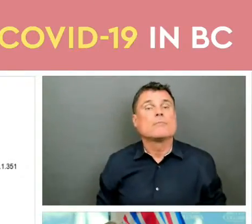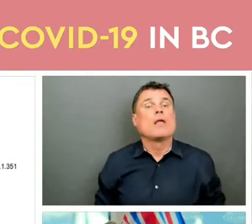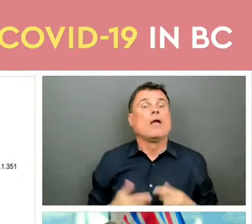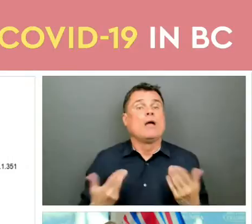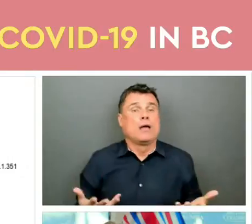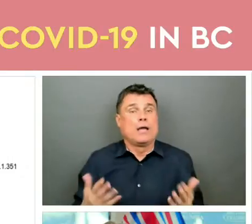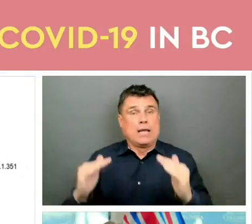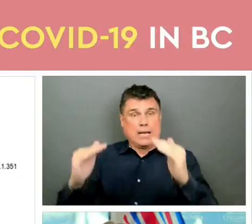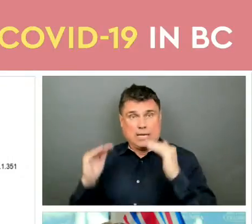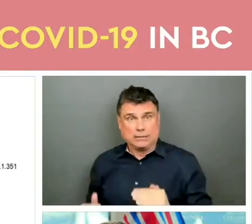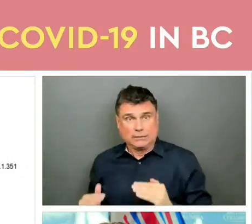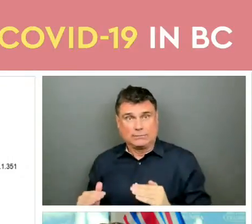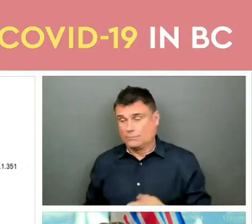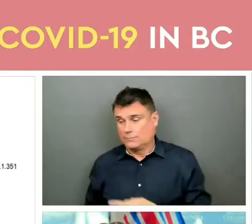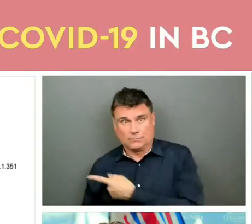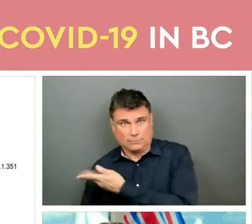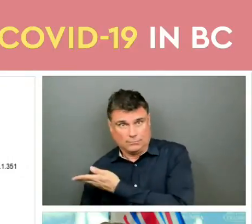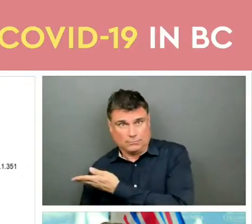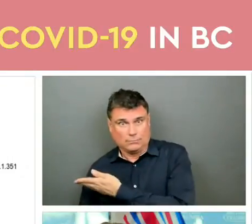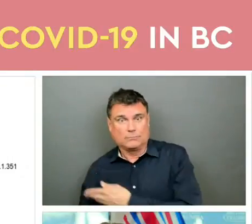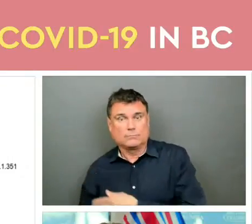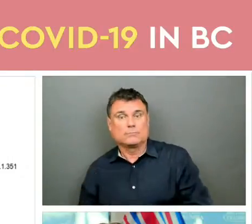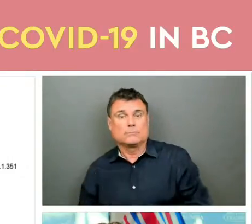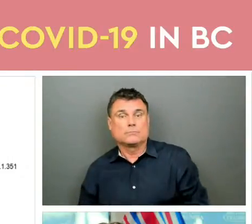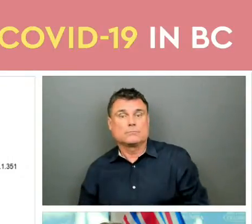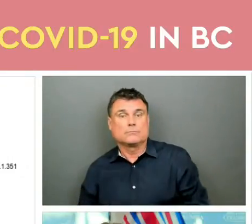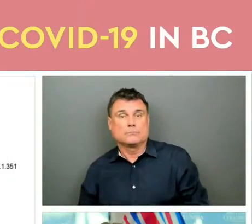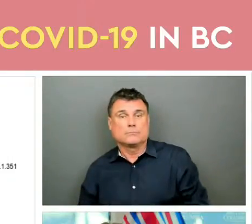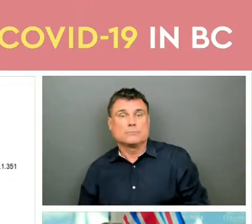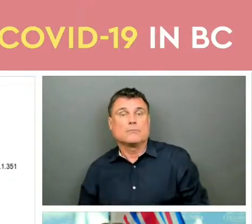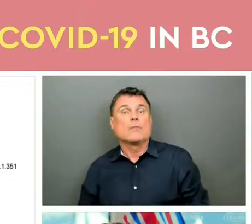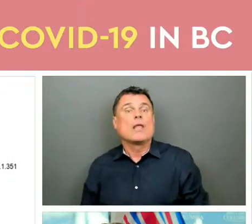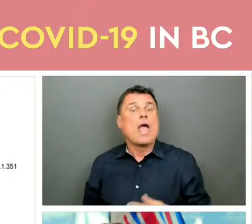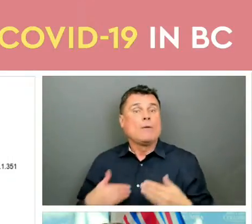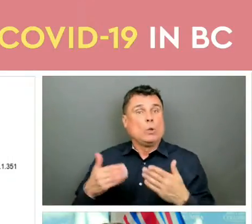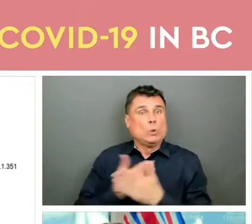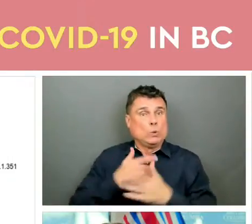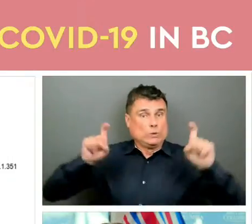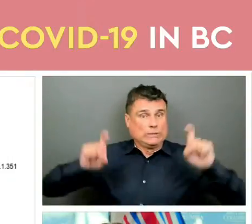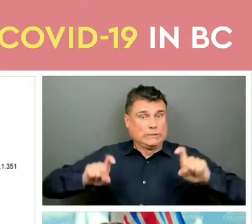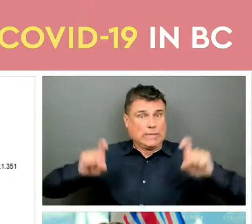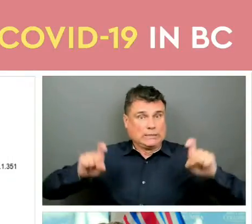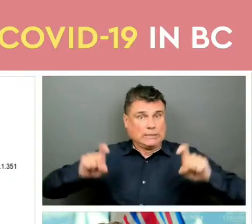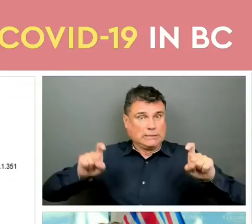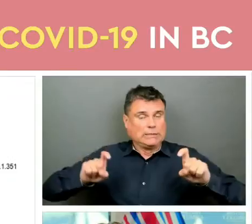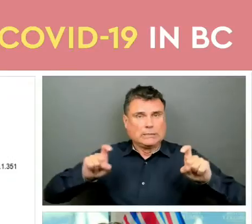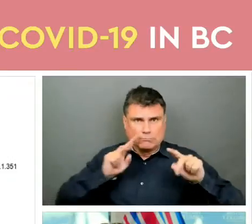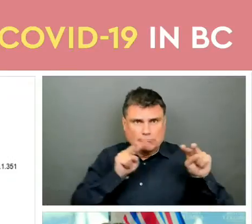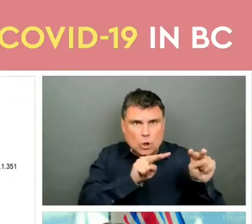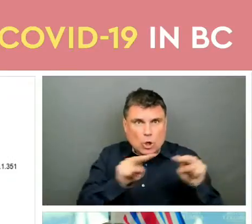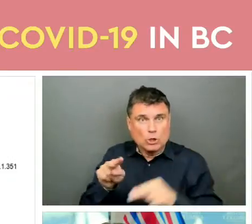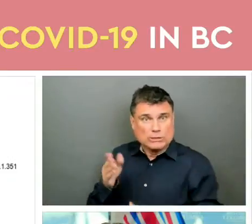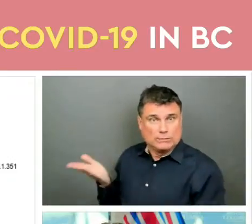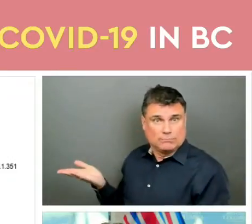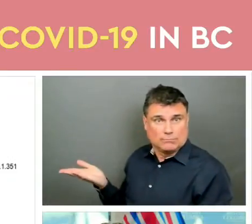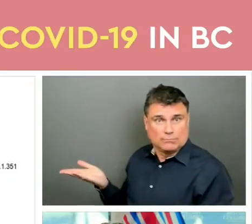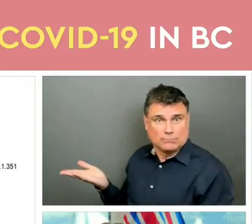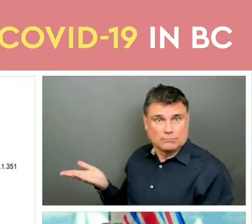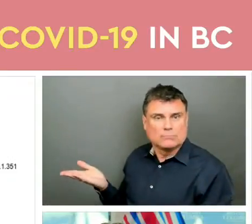cases, and we have new tests, screening tests, that help us understand when something might be a certain strain or certain variant.